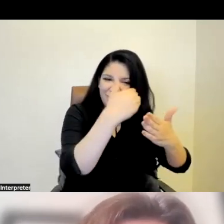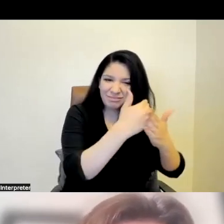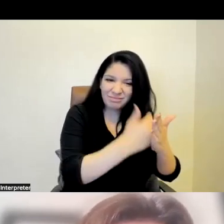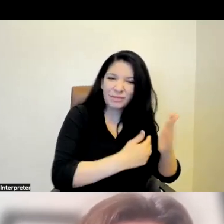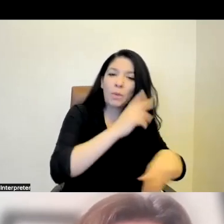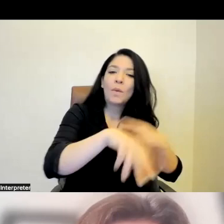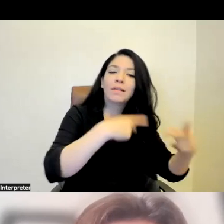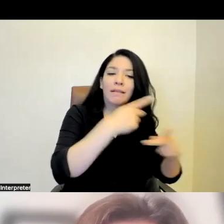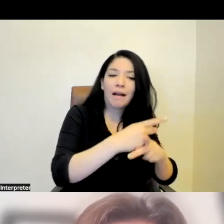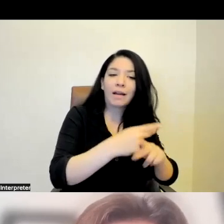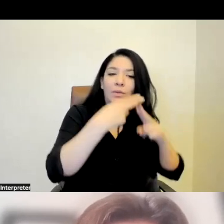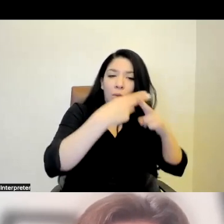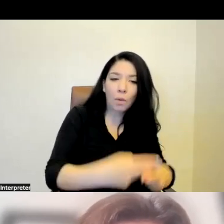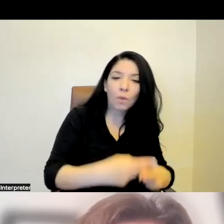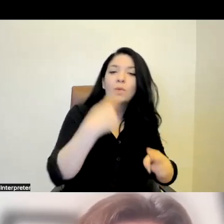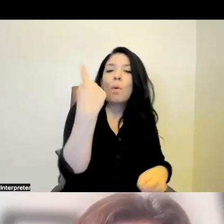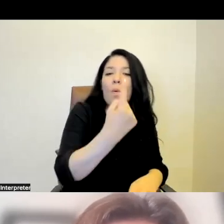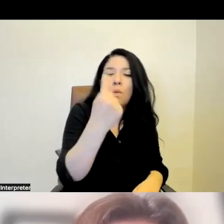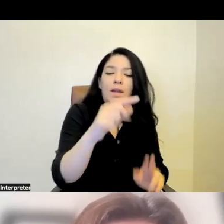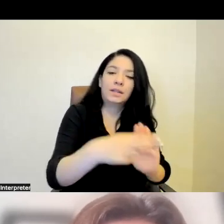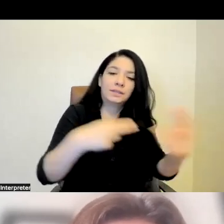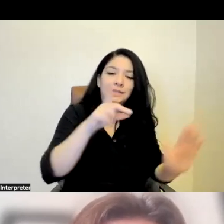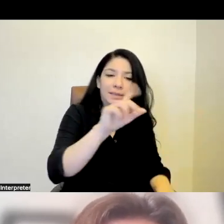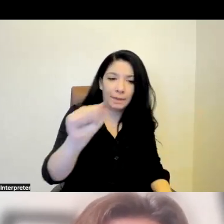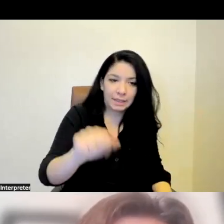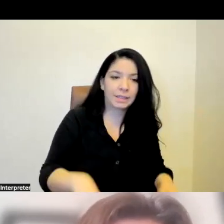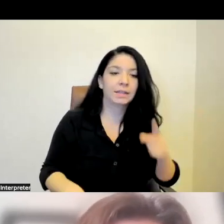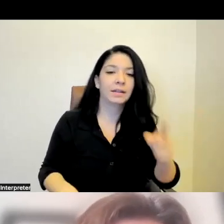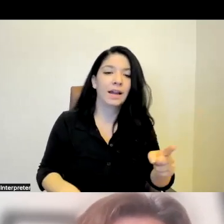conditions that are virtually always disabilities including -- I'm not going to read them all,